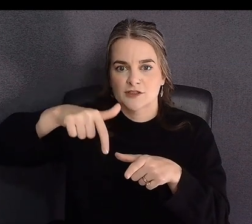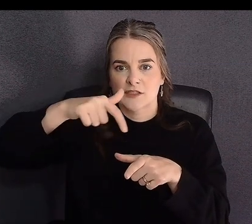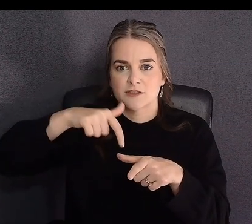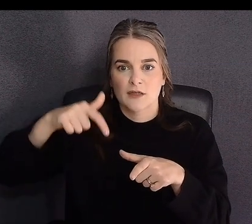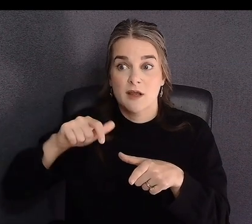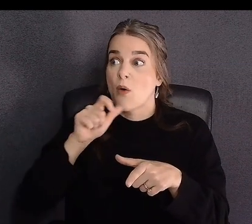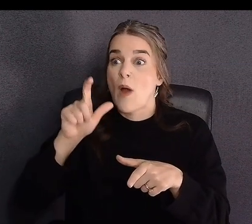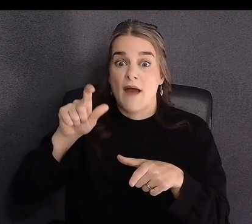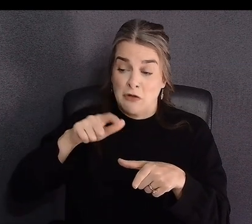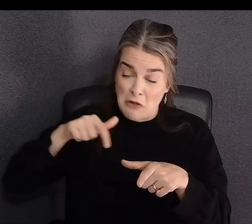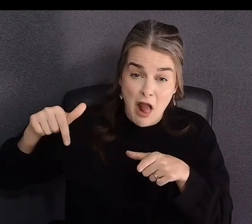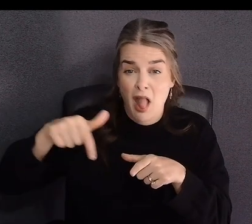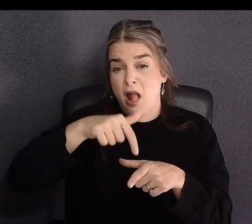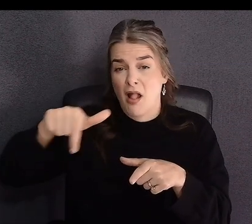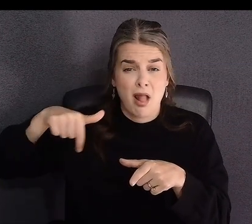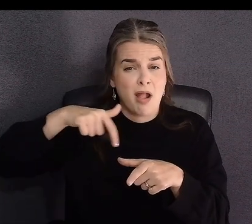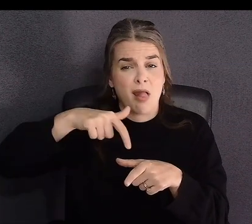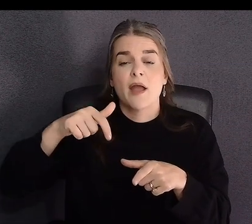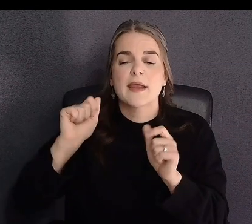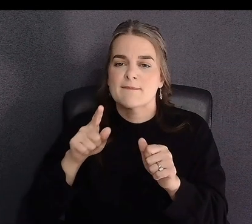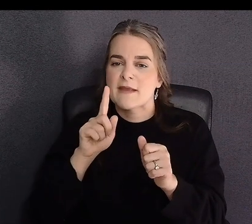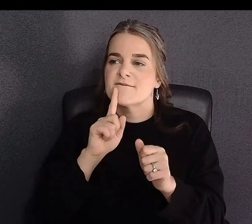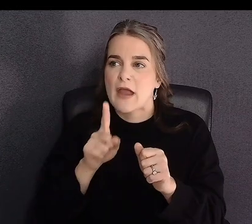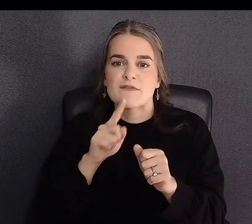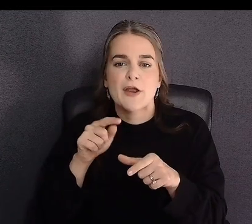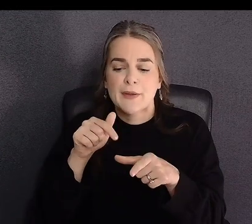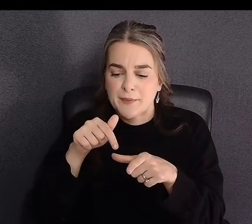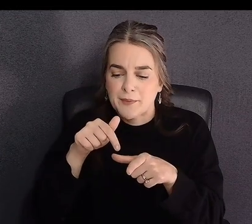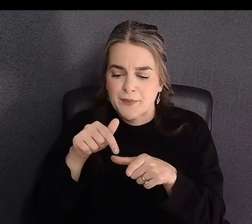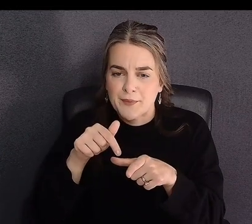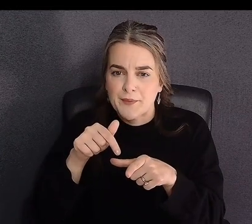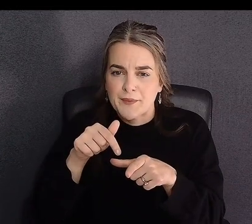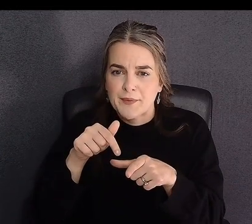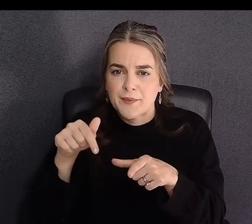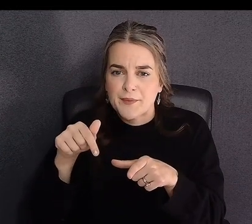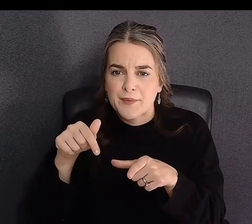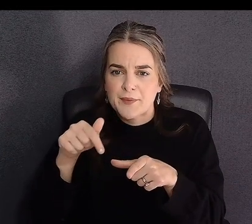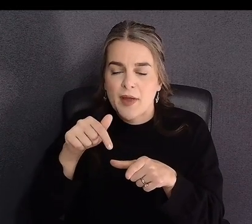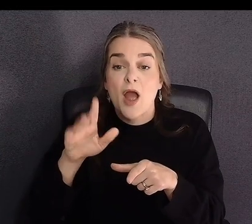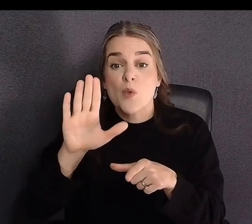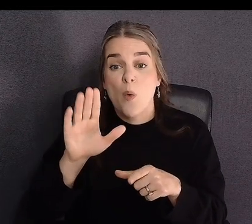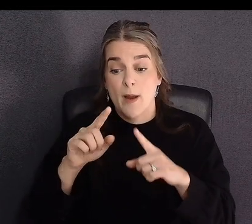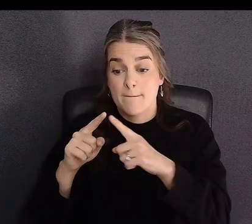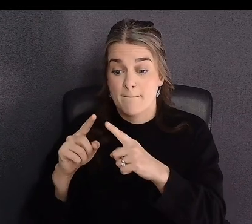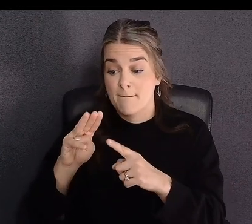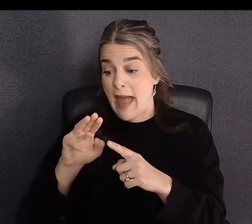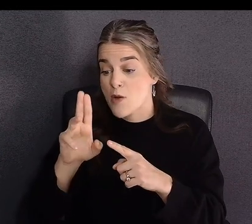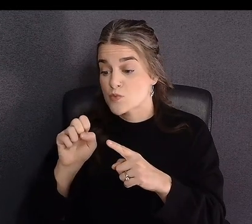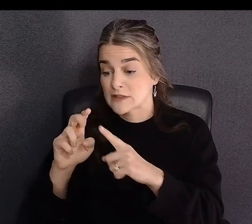on the trackpad. You can be very subtle with a slight movement, and then just pick up. And then your mouse will just follow it.